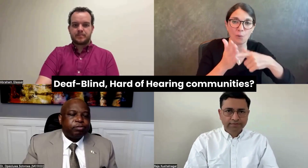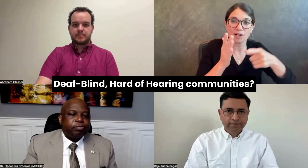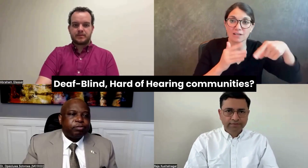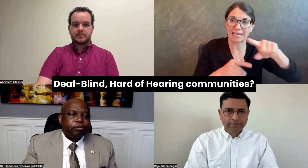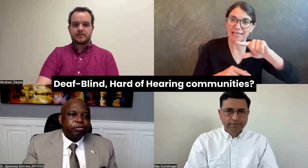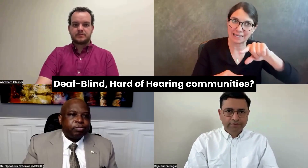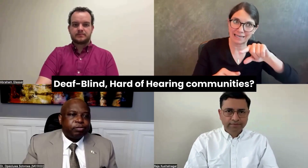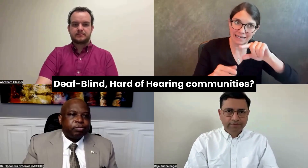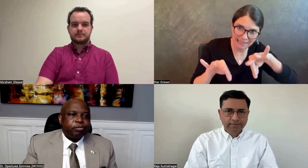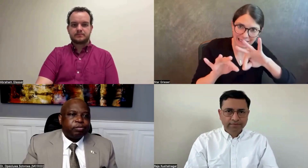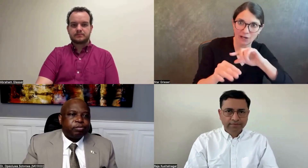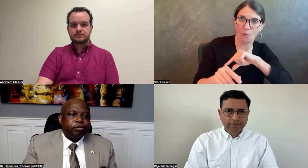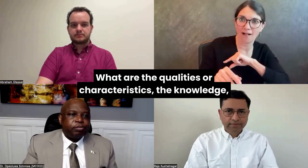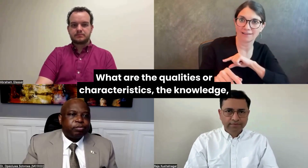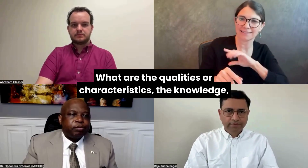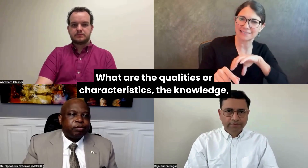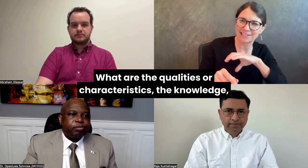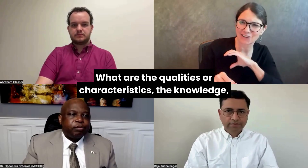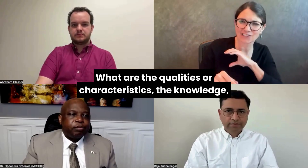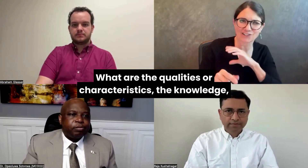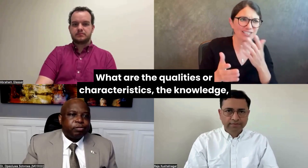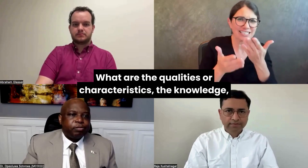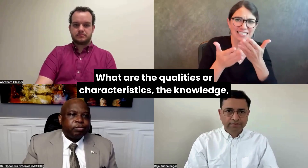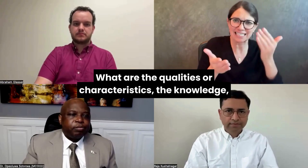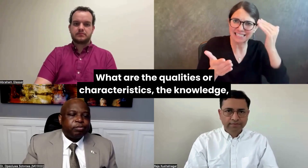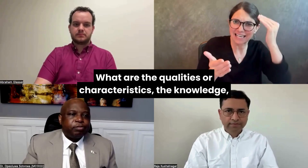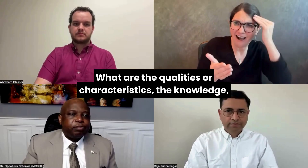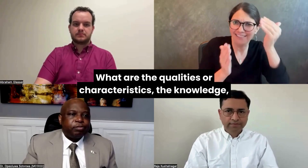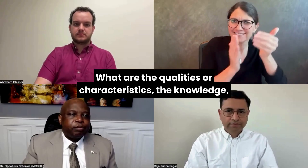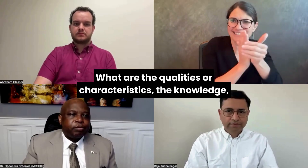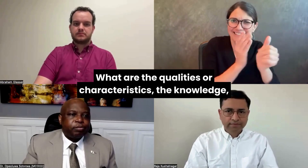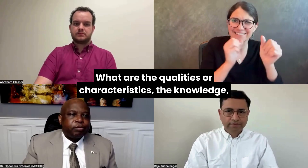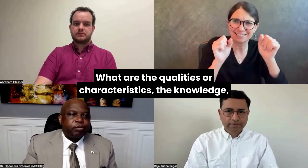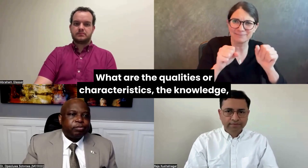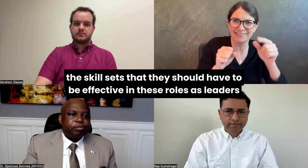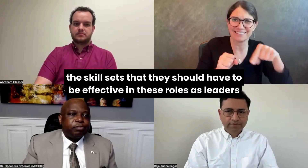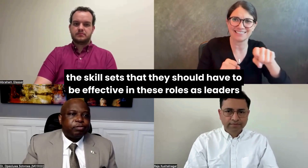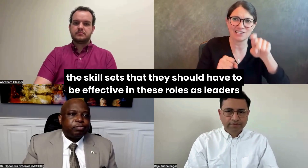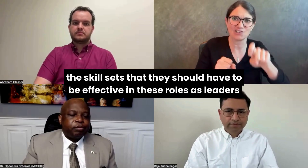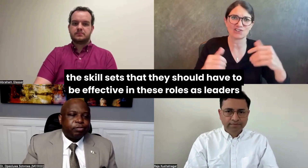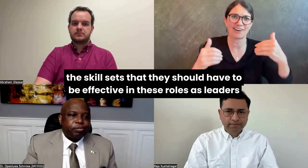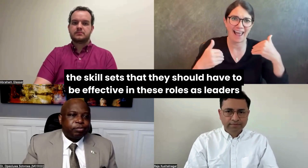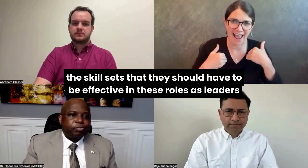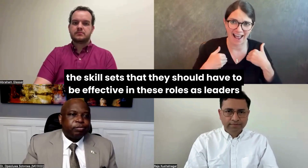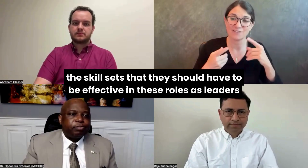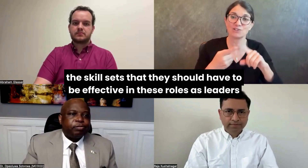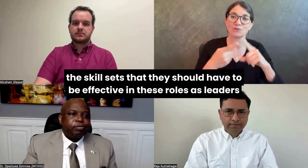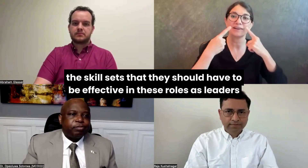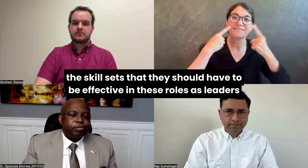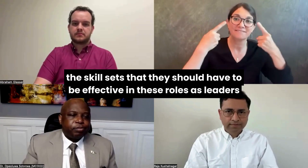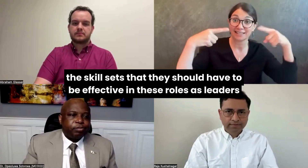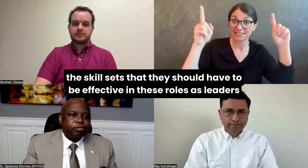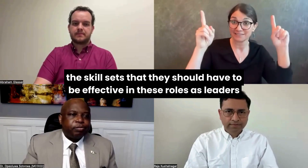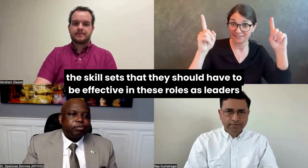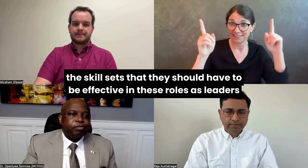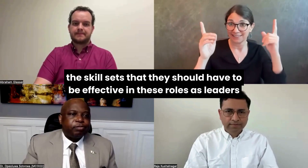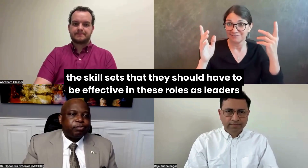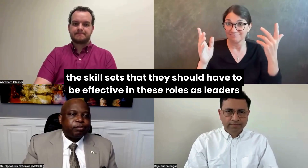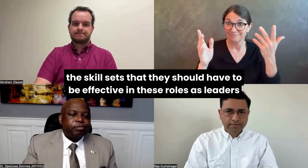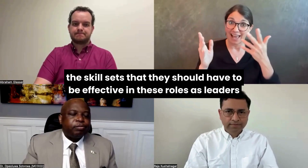What are the qualities or characteristics, the knowledge, the skill sets that they should have to be effective in these roles as leaders